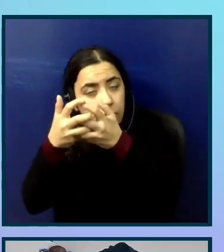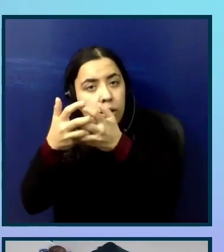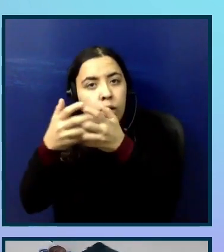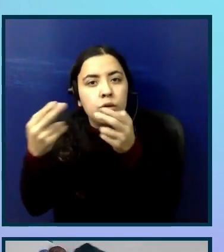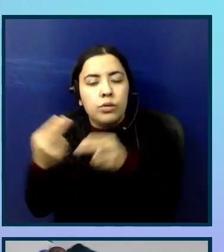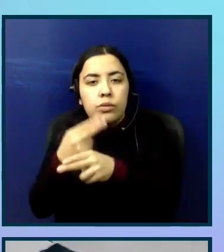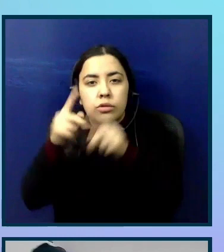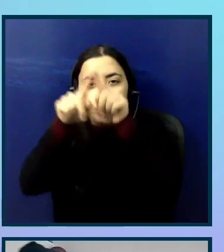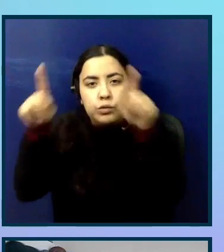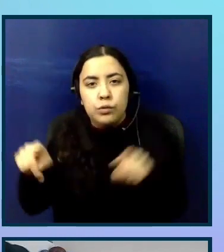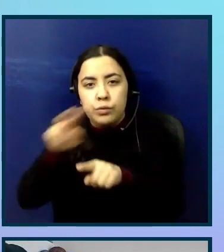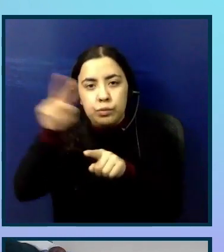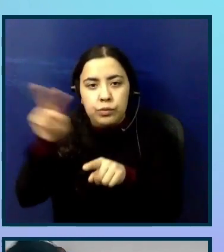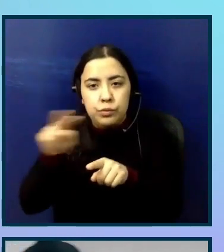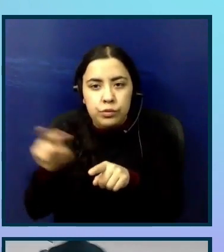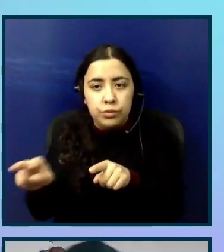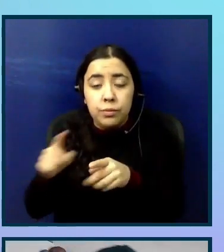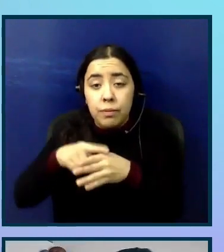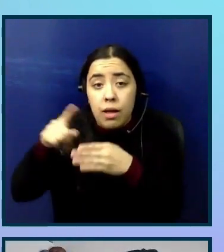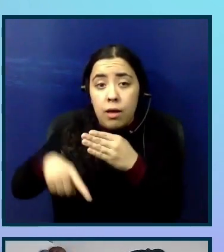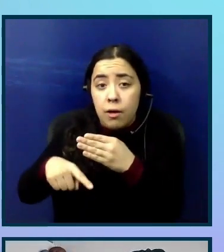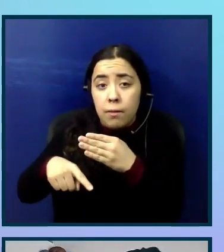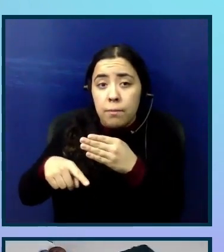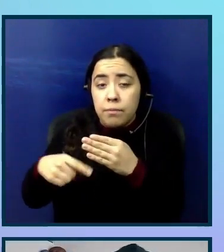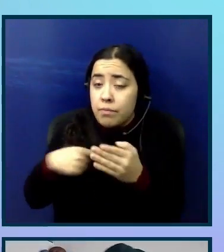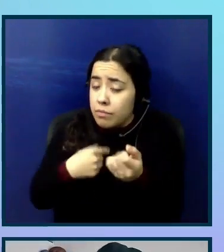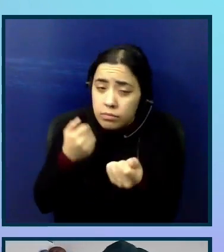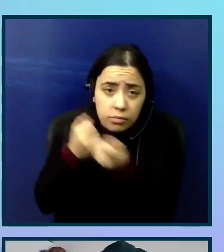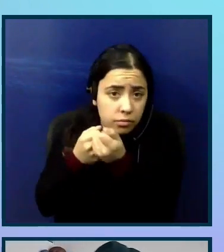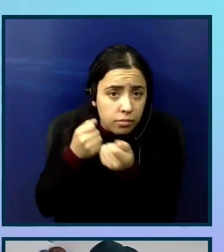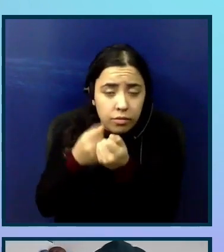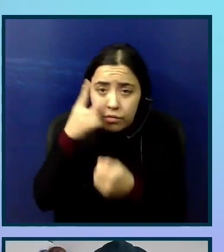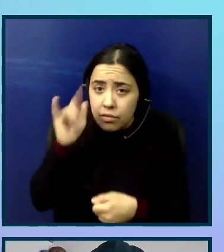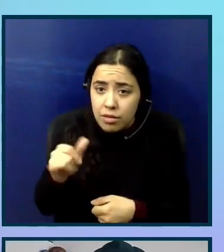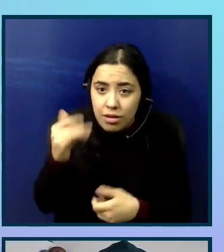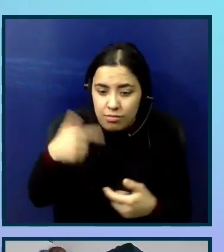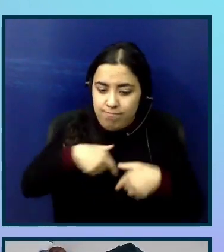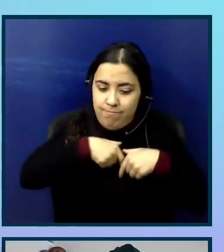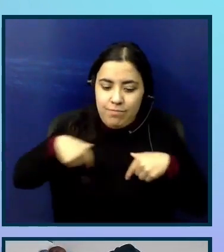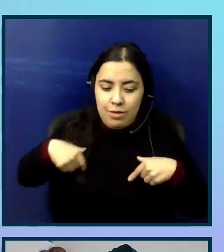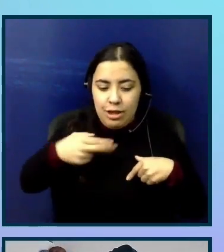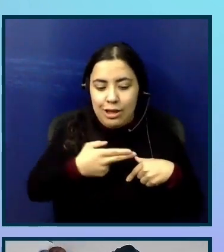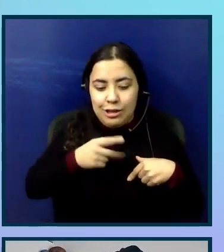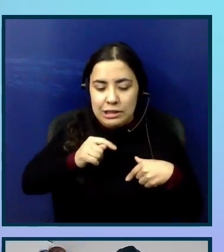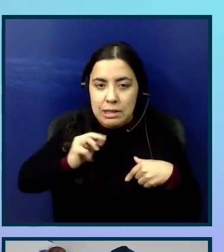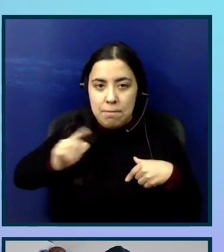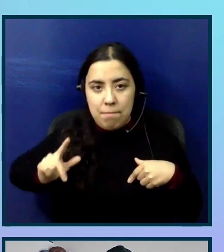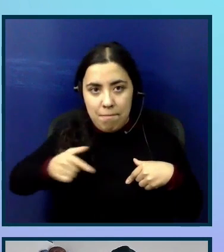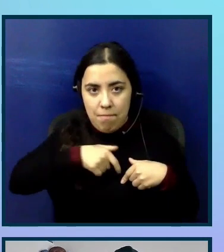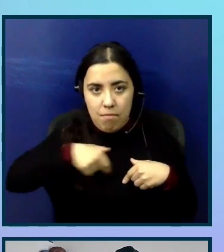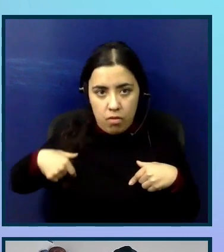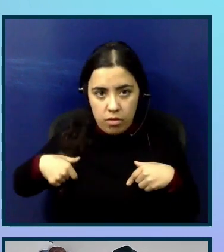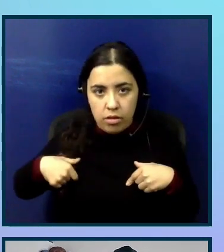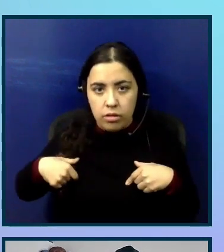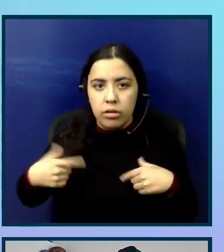So an outcome from this and I'm a huge advocate for it, it's why I'm wearing the HTML shirt, but it builds the foundation for manual testing,